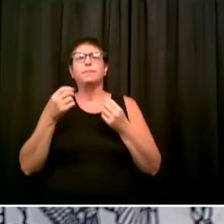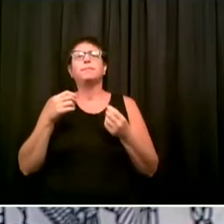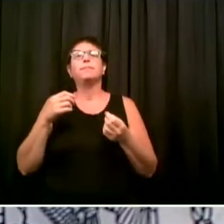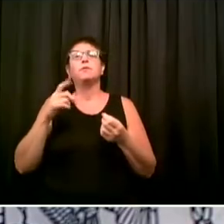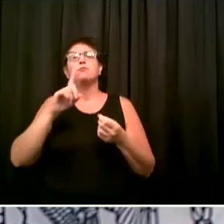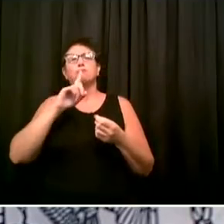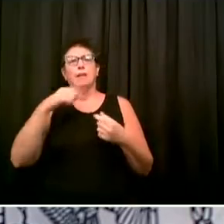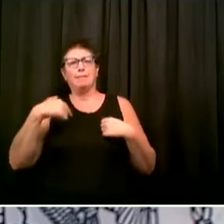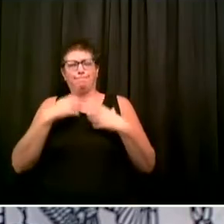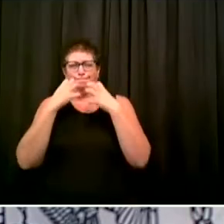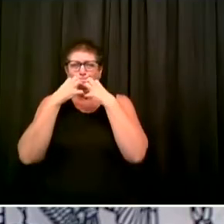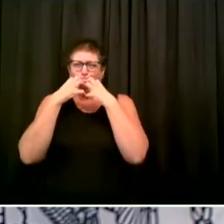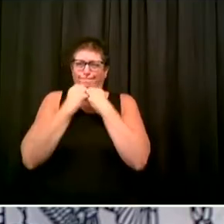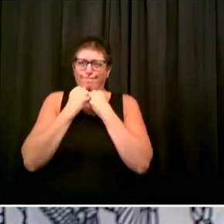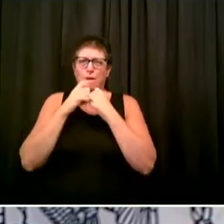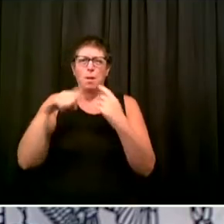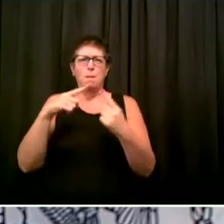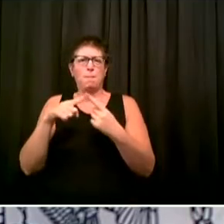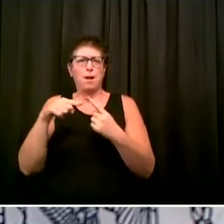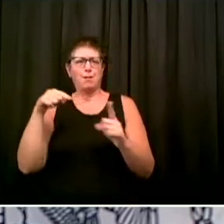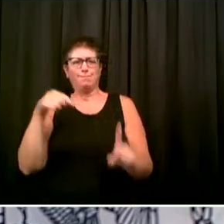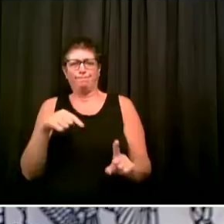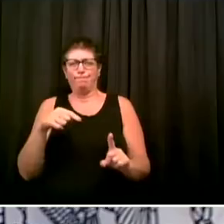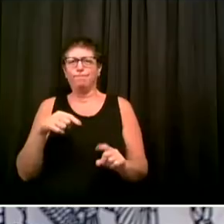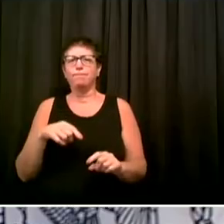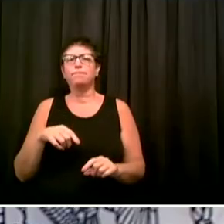PEOPLE ARE OFFIERNG THEIR